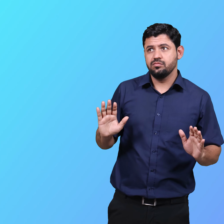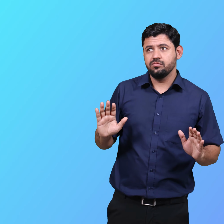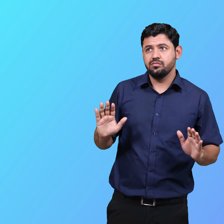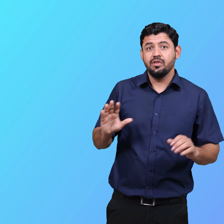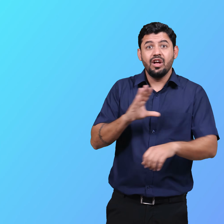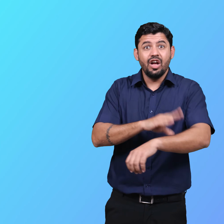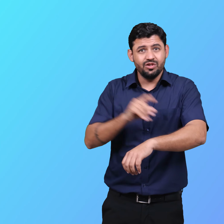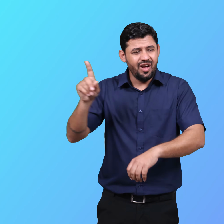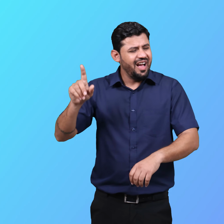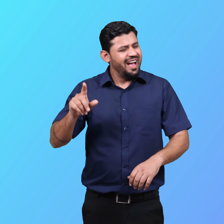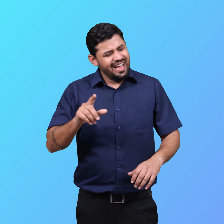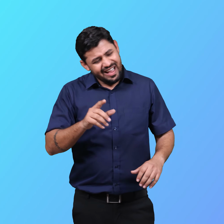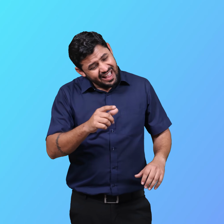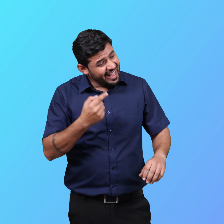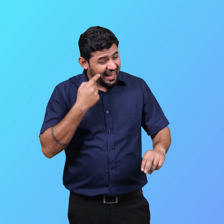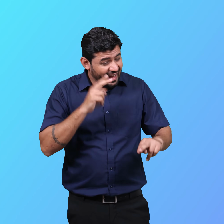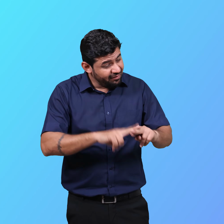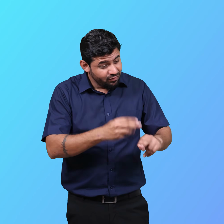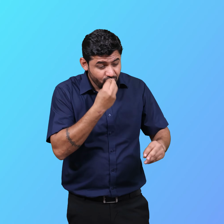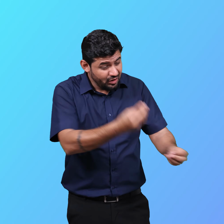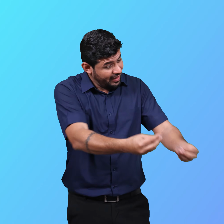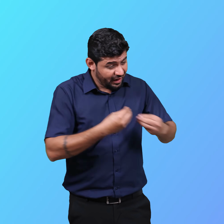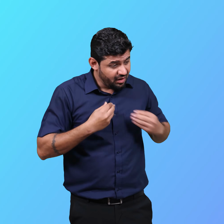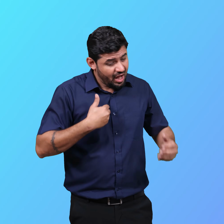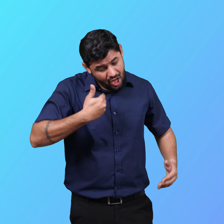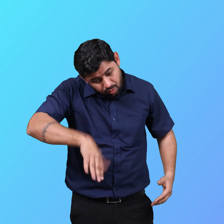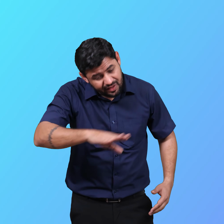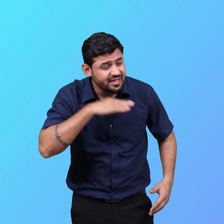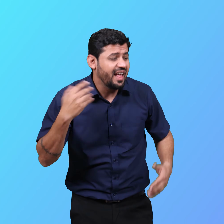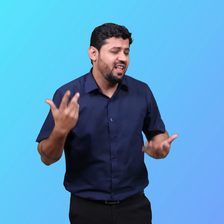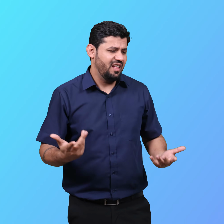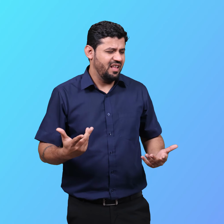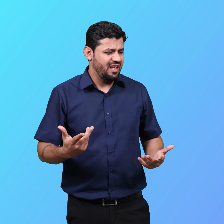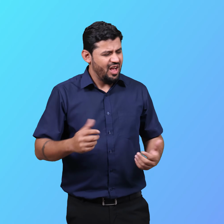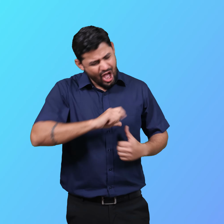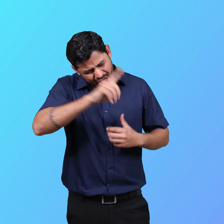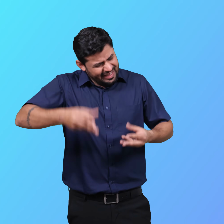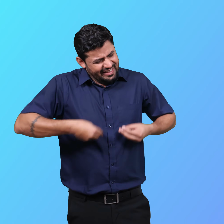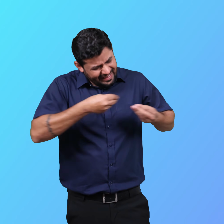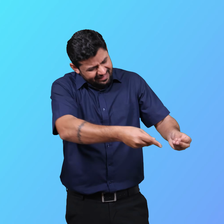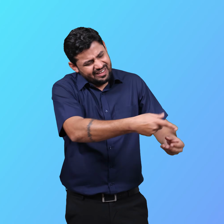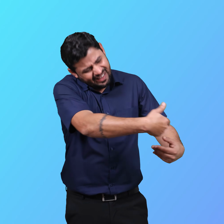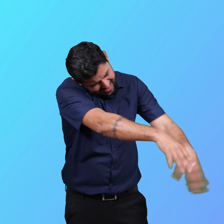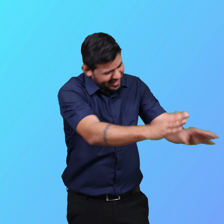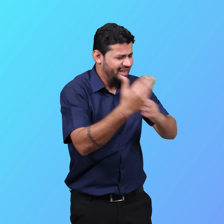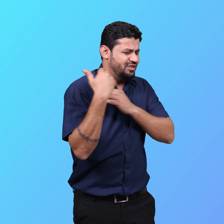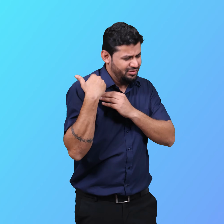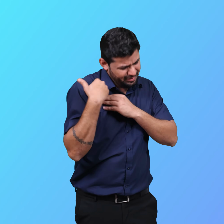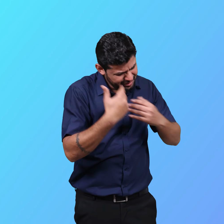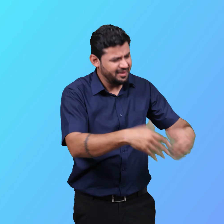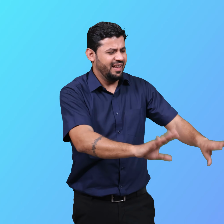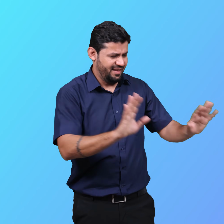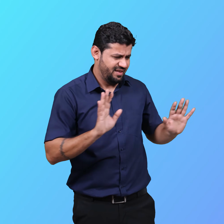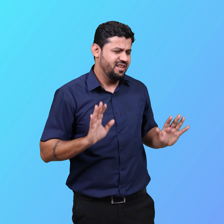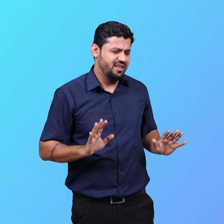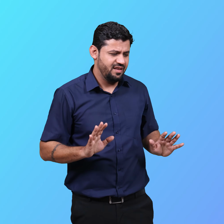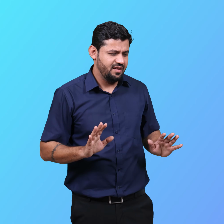Esau said, “All right! If I die of hunger, those rights will not help me anyway!”